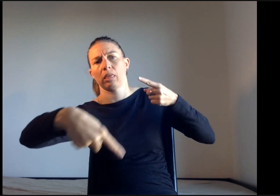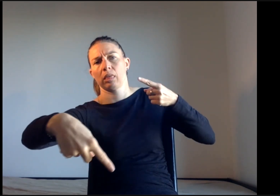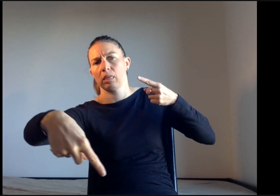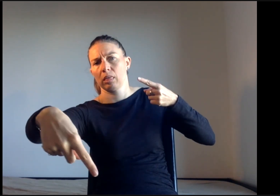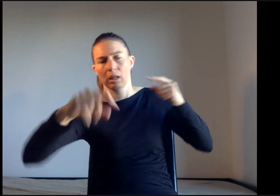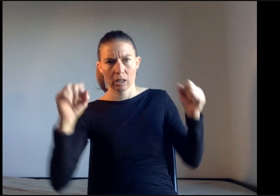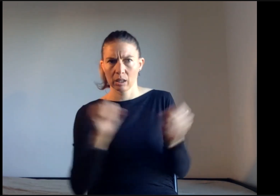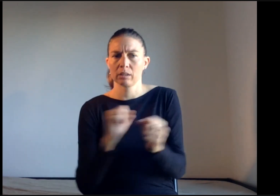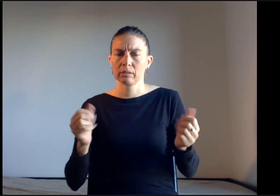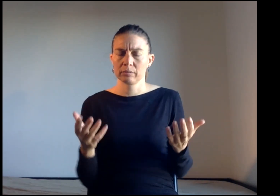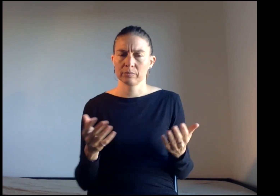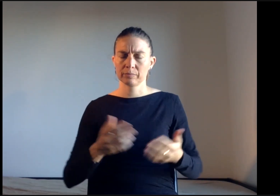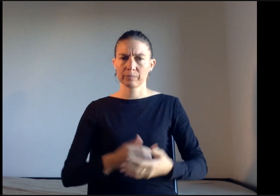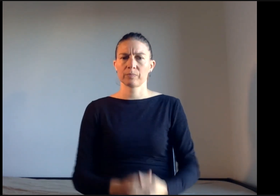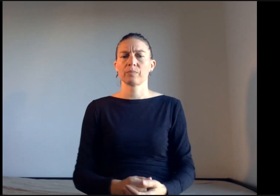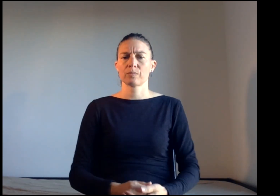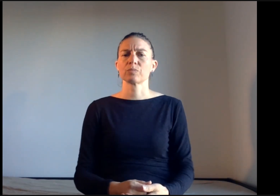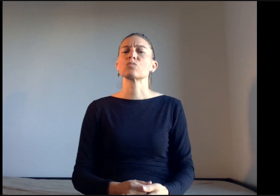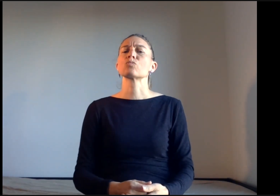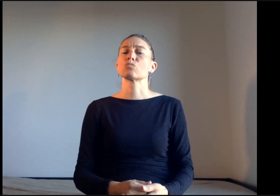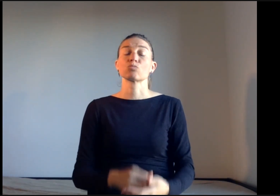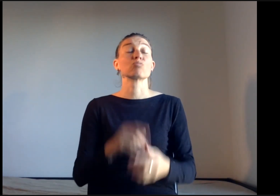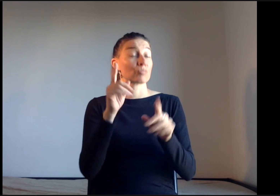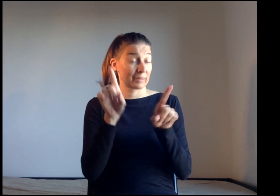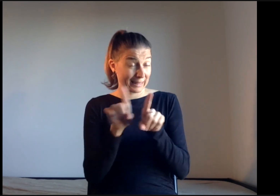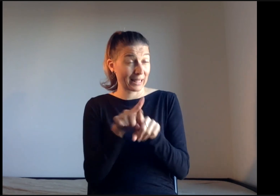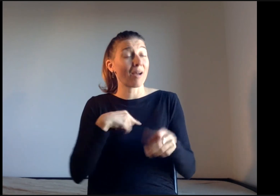as already mentioned in France, in Spain,